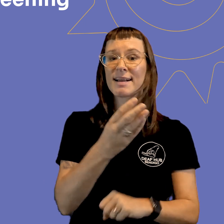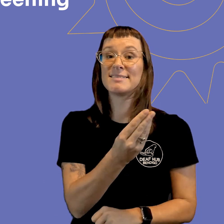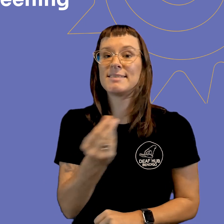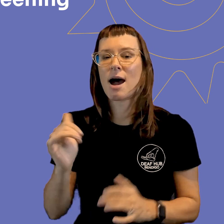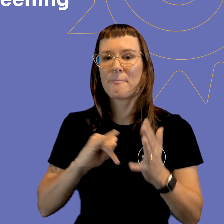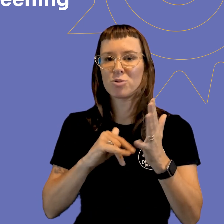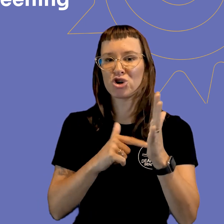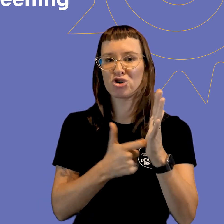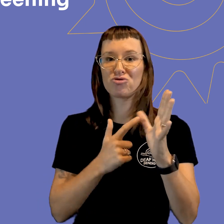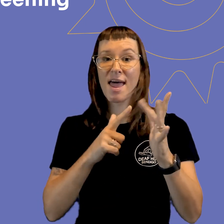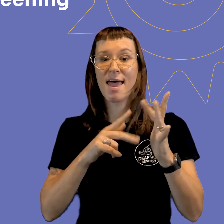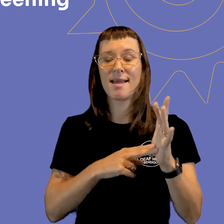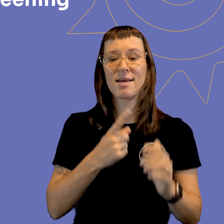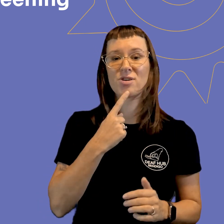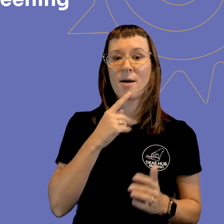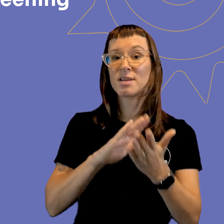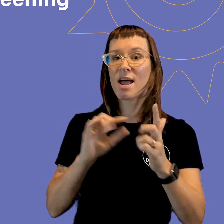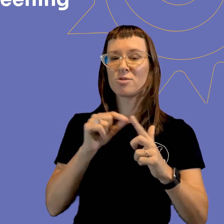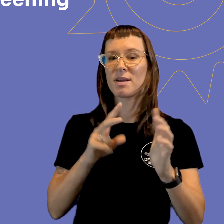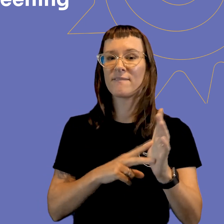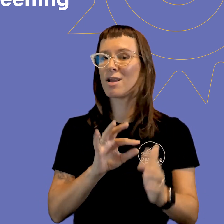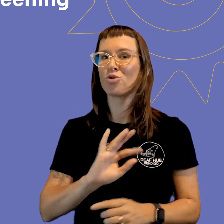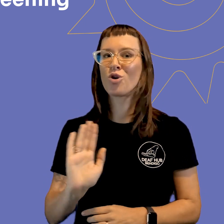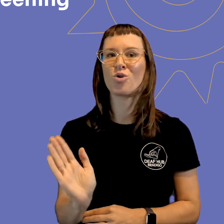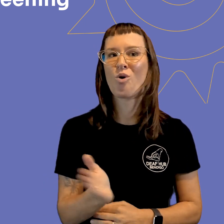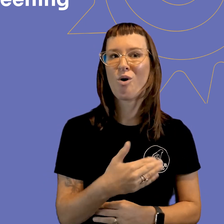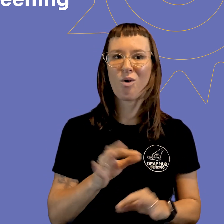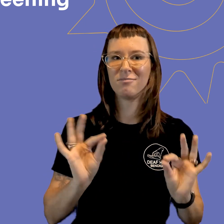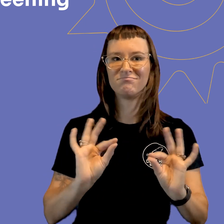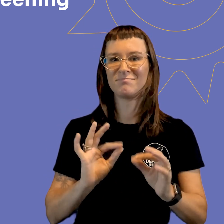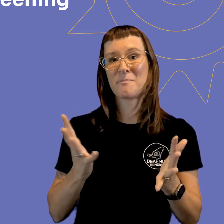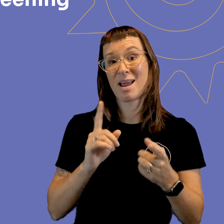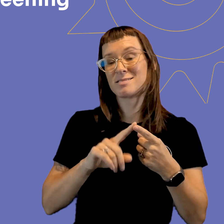The vaccine protects against some, but not all types of HPV that can lead to cervical cancer.